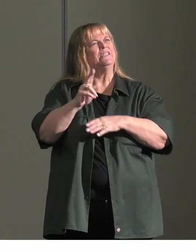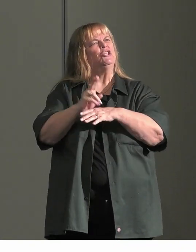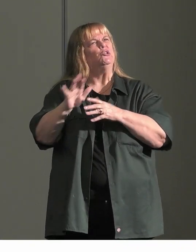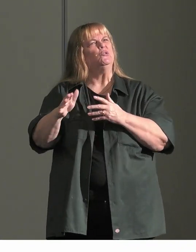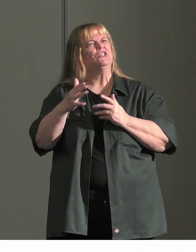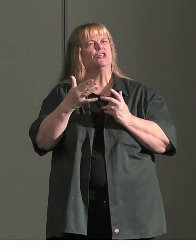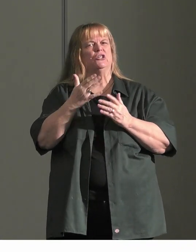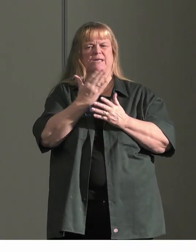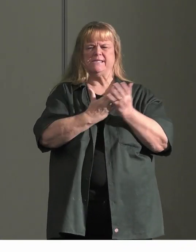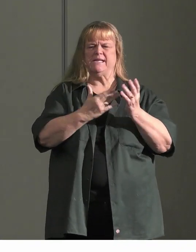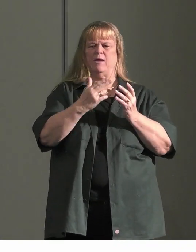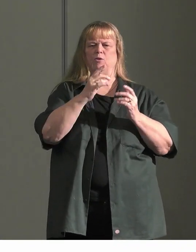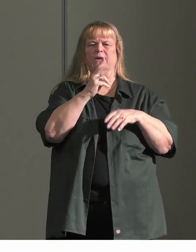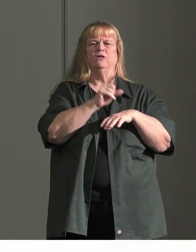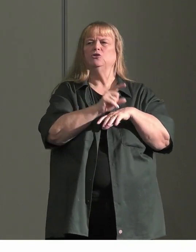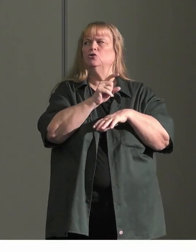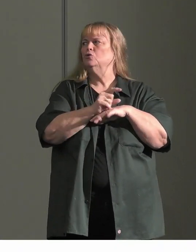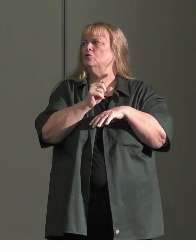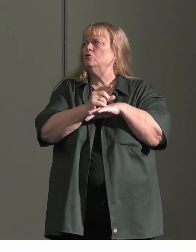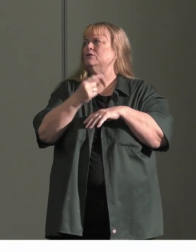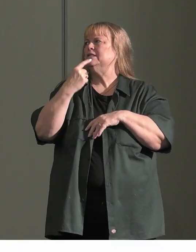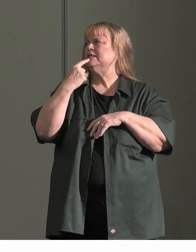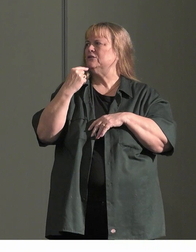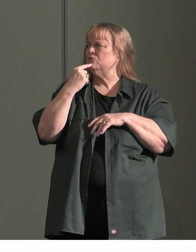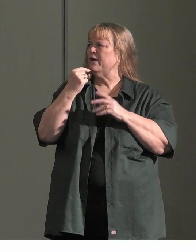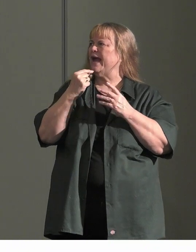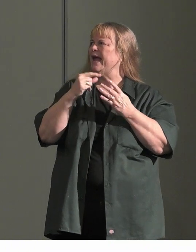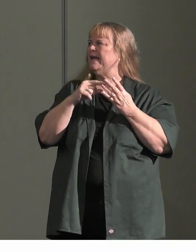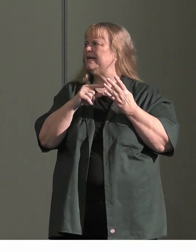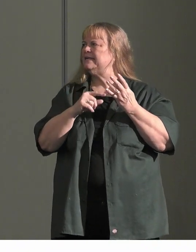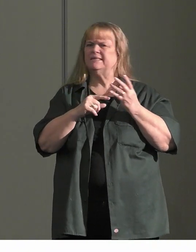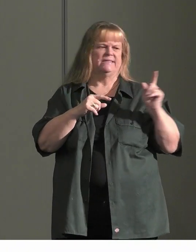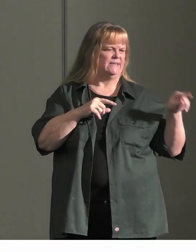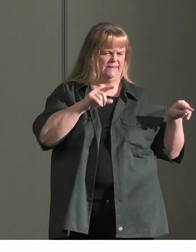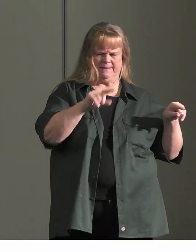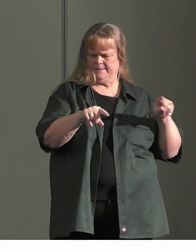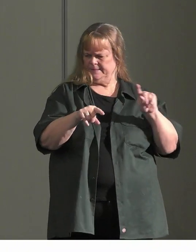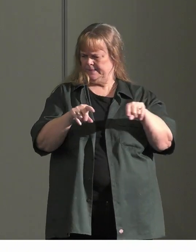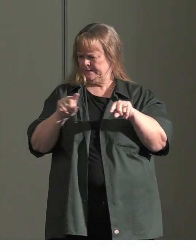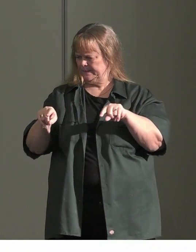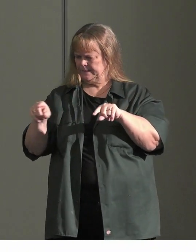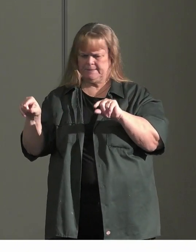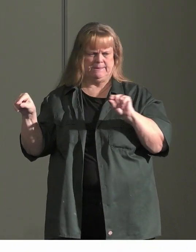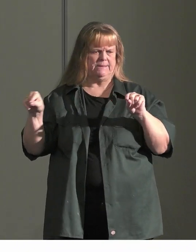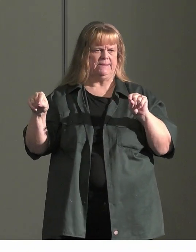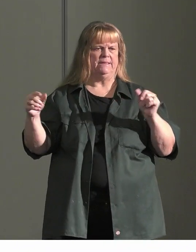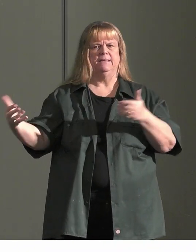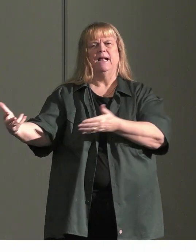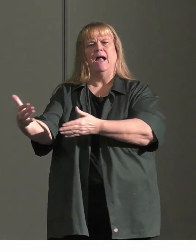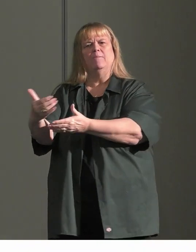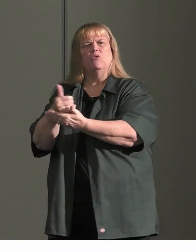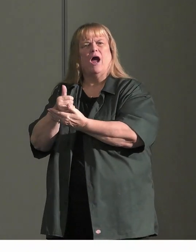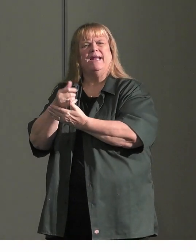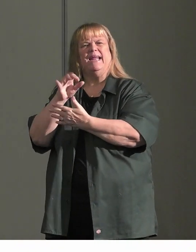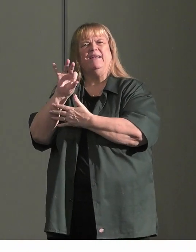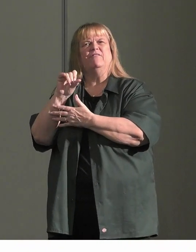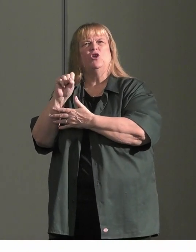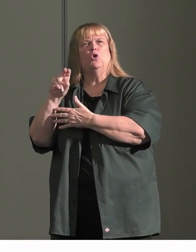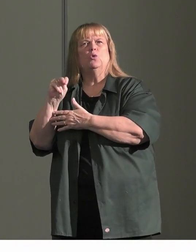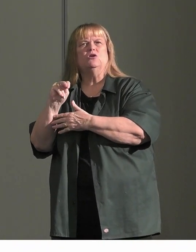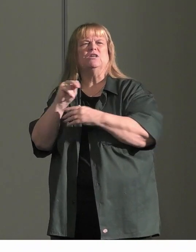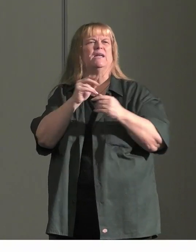someone with Grid 3. You know what, I pulled in a Fusion user what about a Zoom Text user that